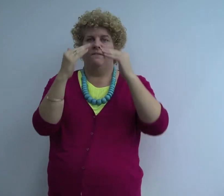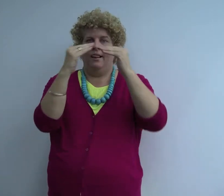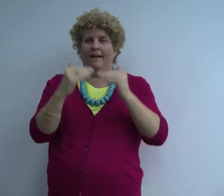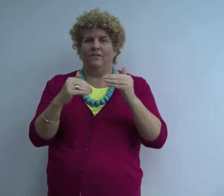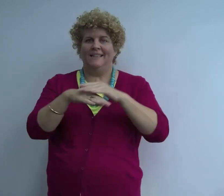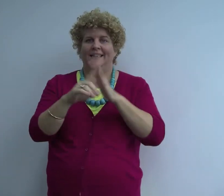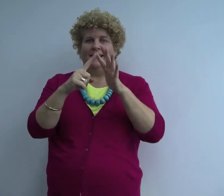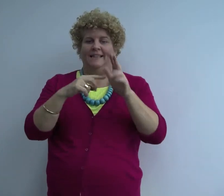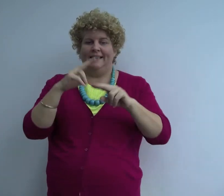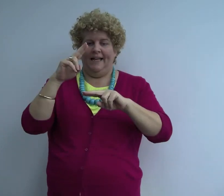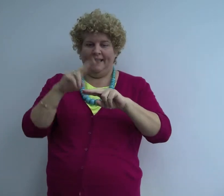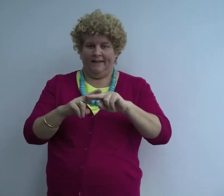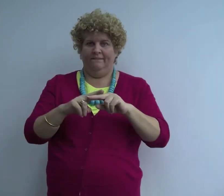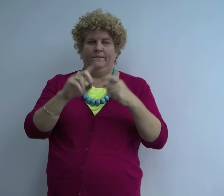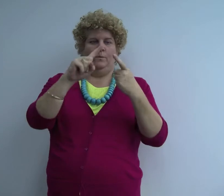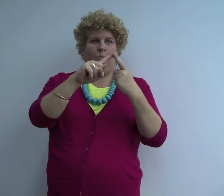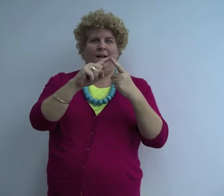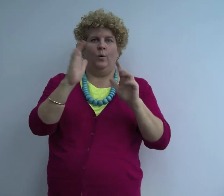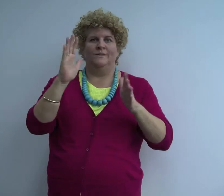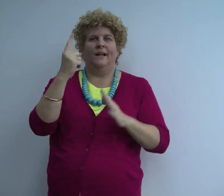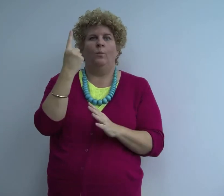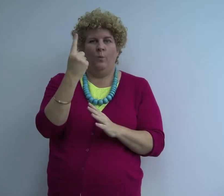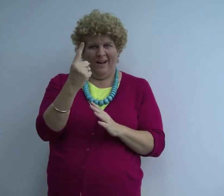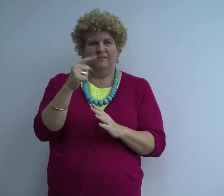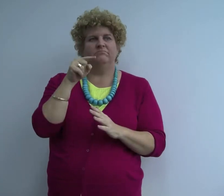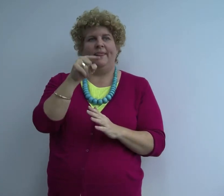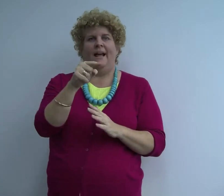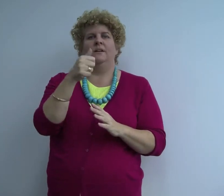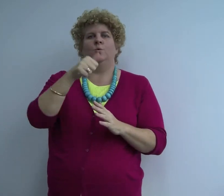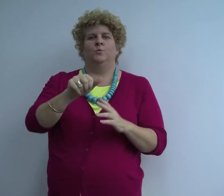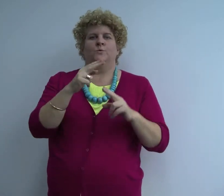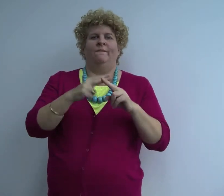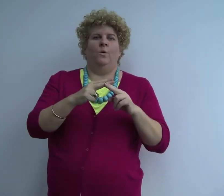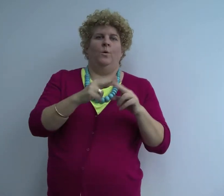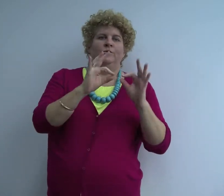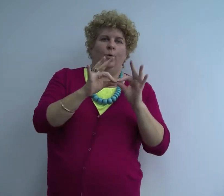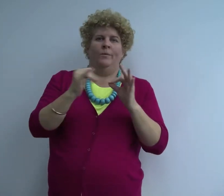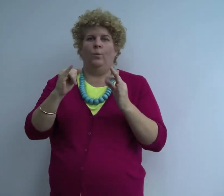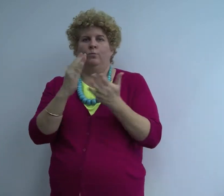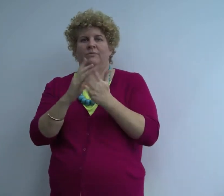There are three different levels of EAF - Auslan 1 is used for interpreting or real-time captioning